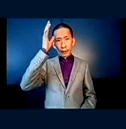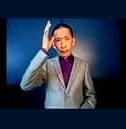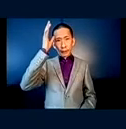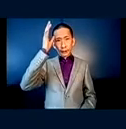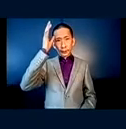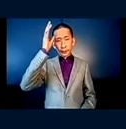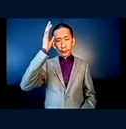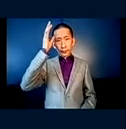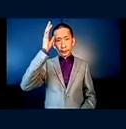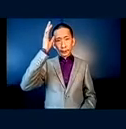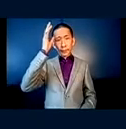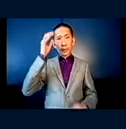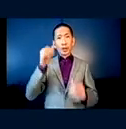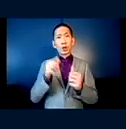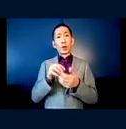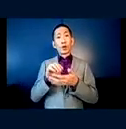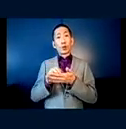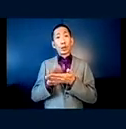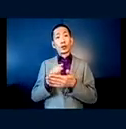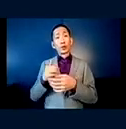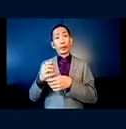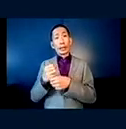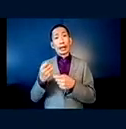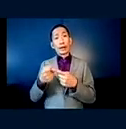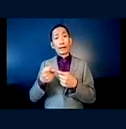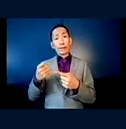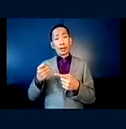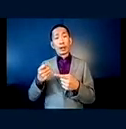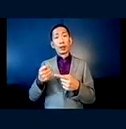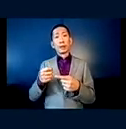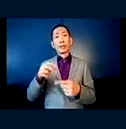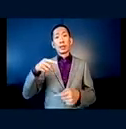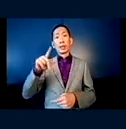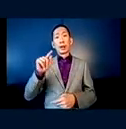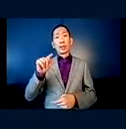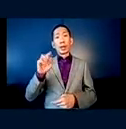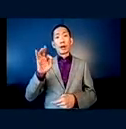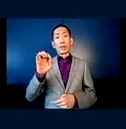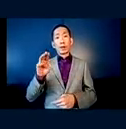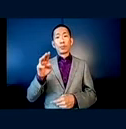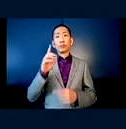REPORT OF THE PARENTS WITH THE RECORDS THAT WE'RE GETTING FROM